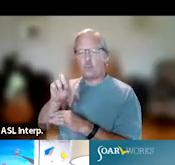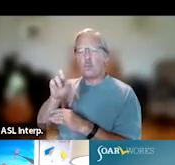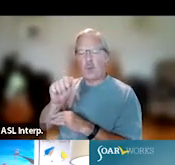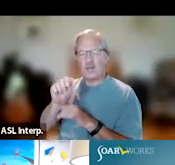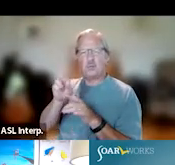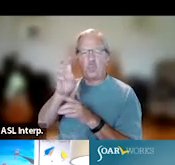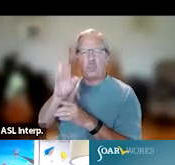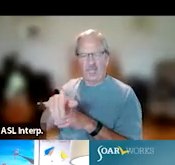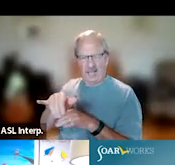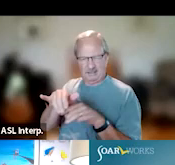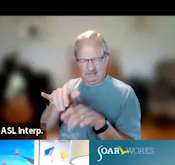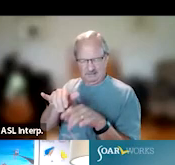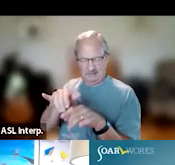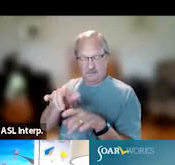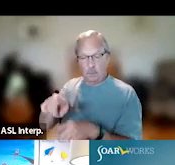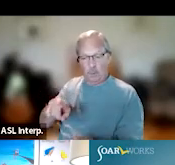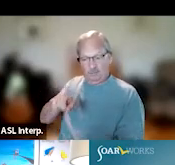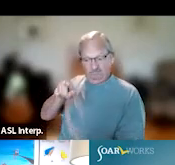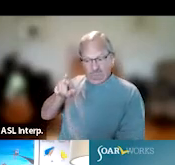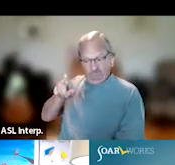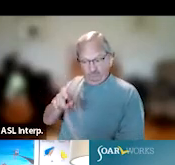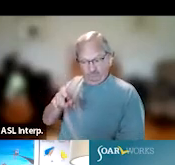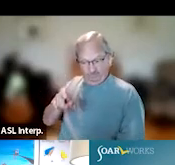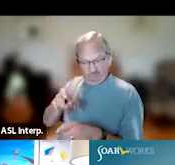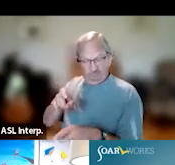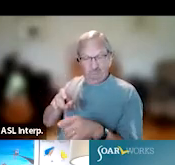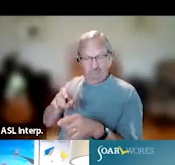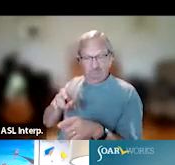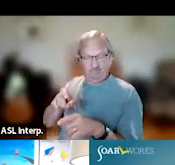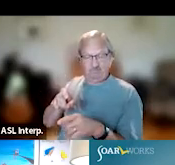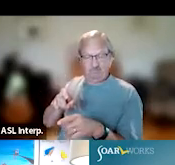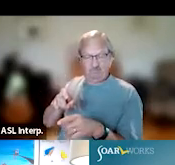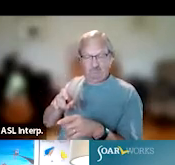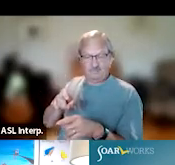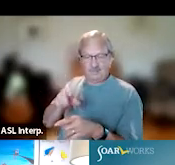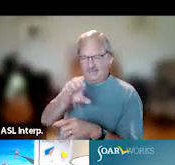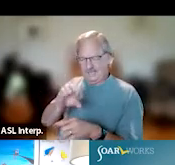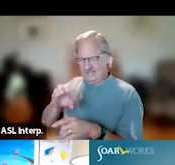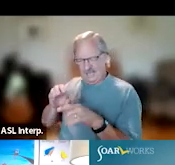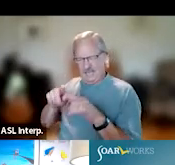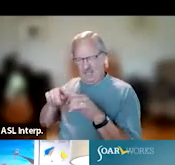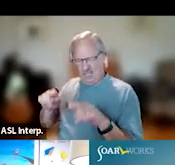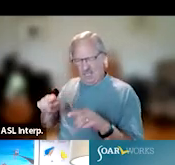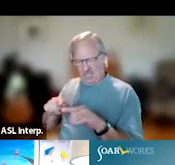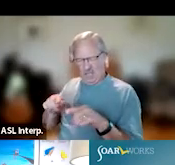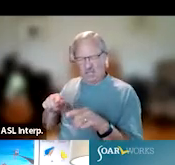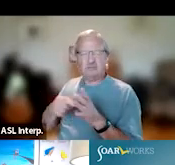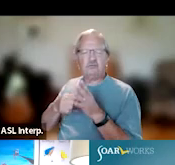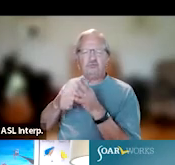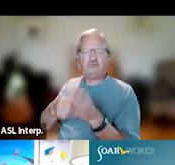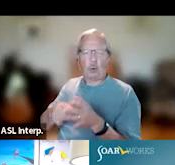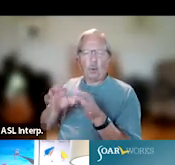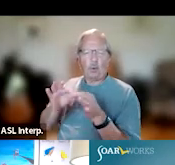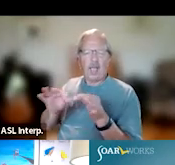So if you'd like to turn on live captioning, you can click on the CC show captions in your Zoom application.